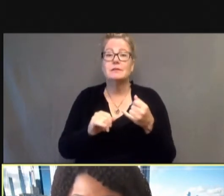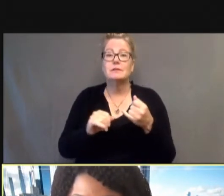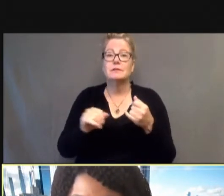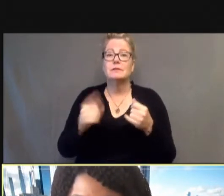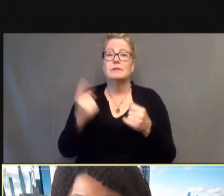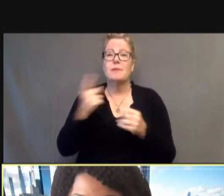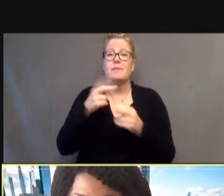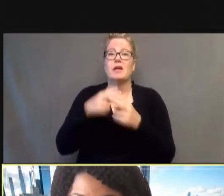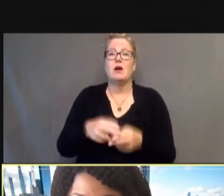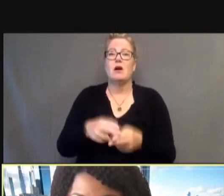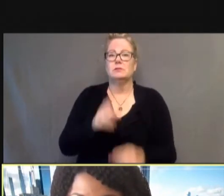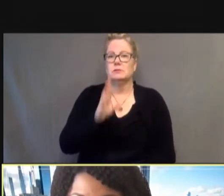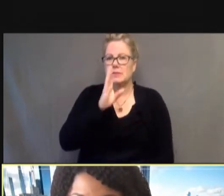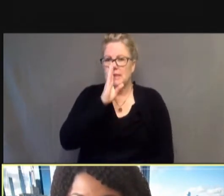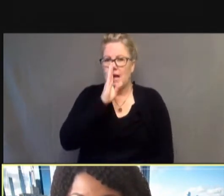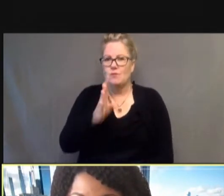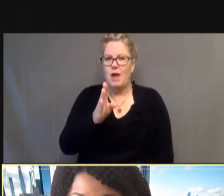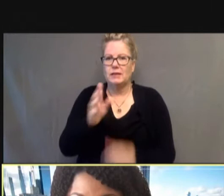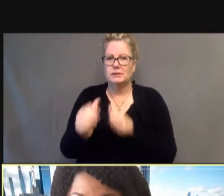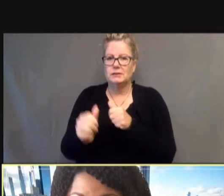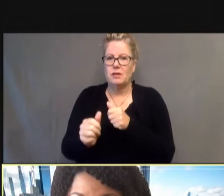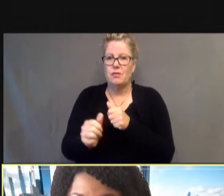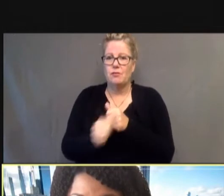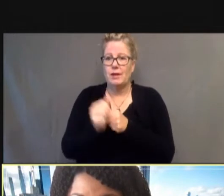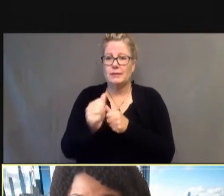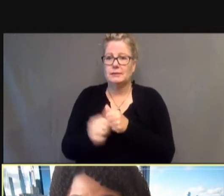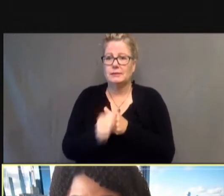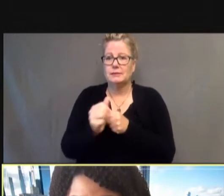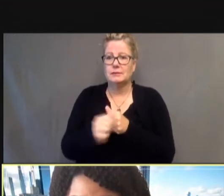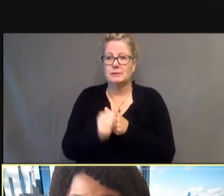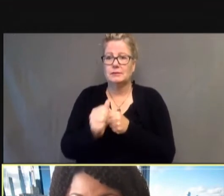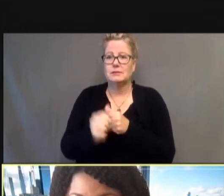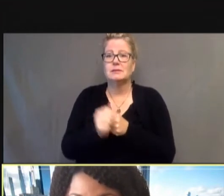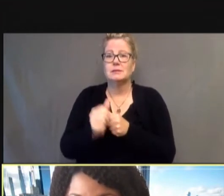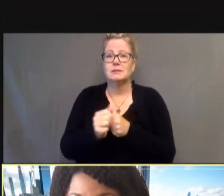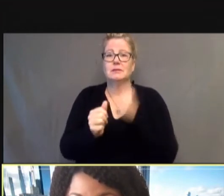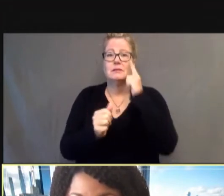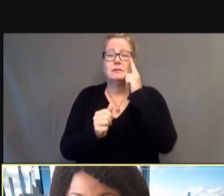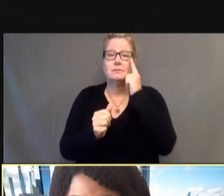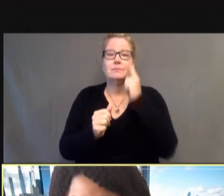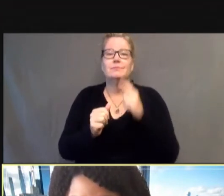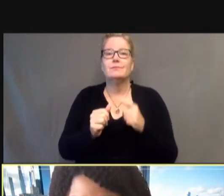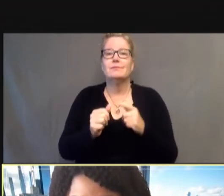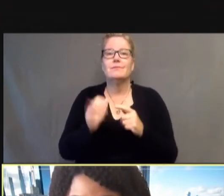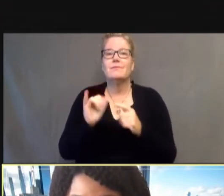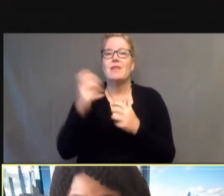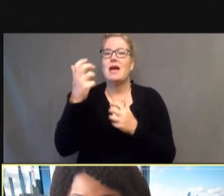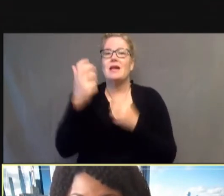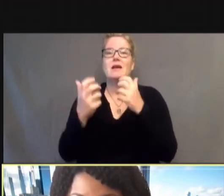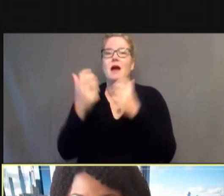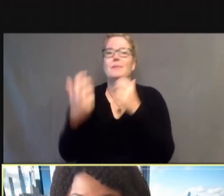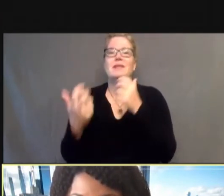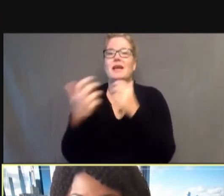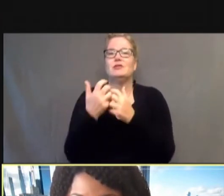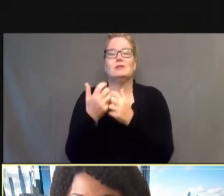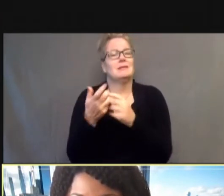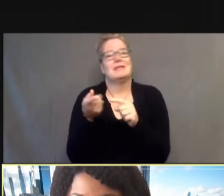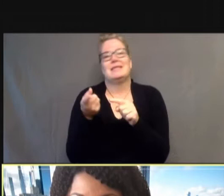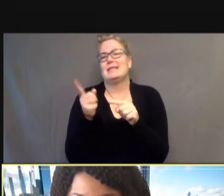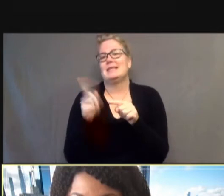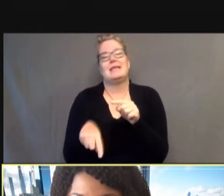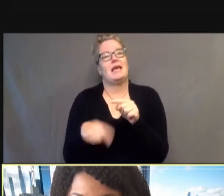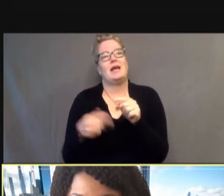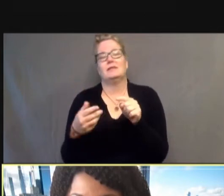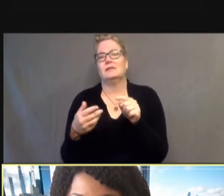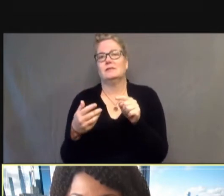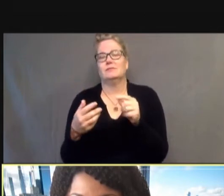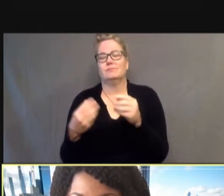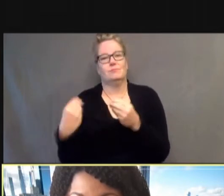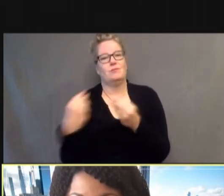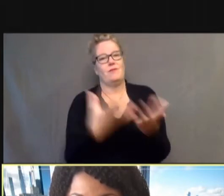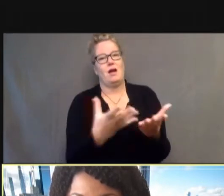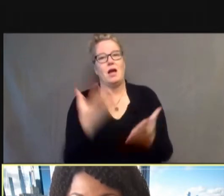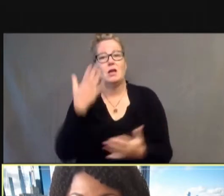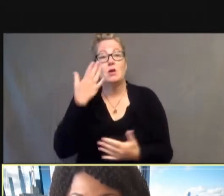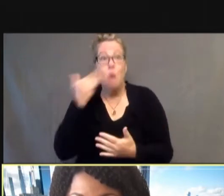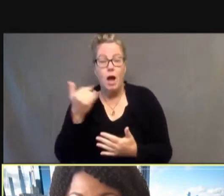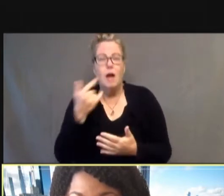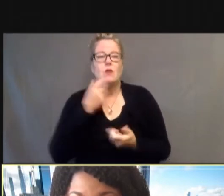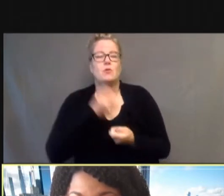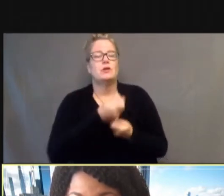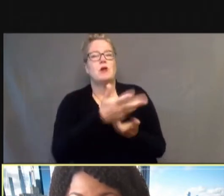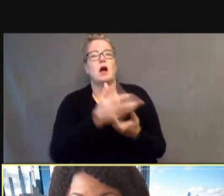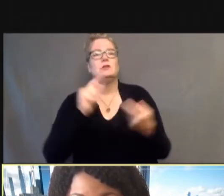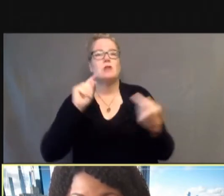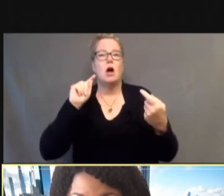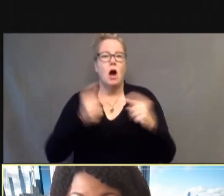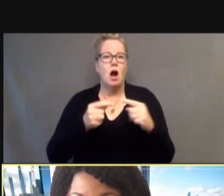that's where the accommodation can't be granted because it would result in harm to other employees,